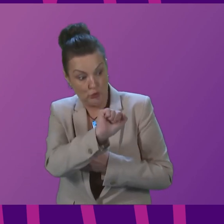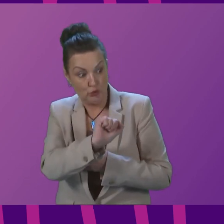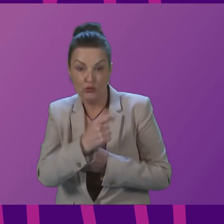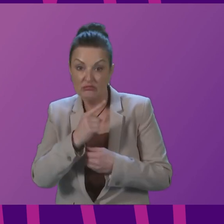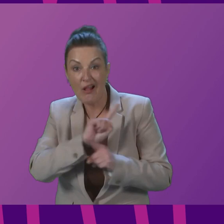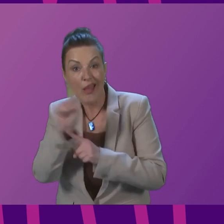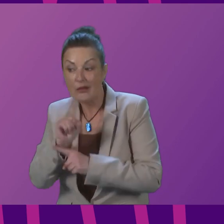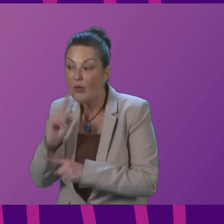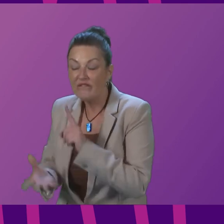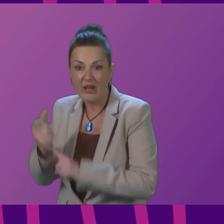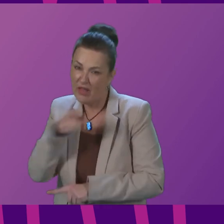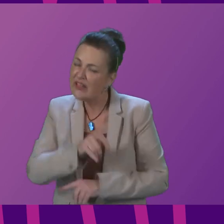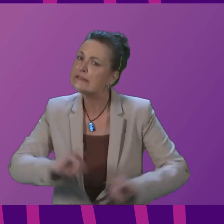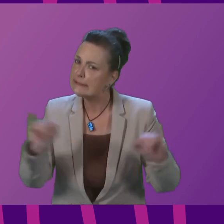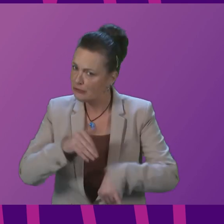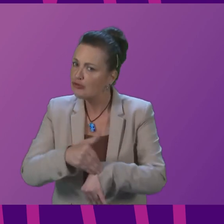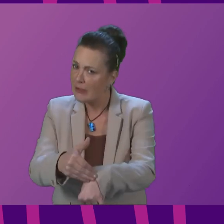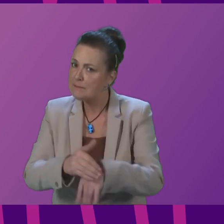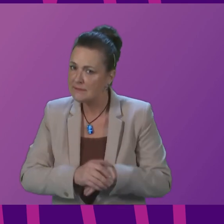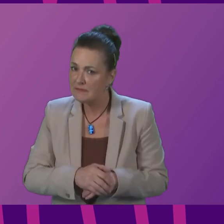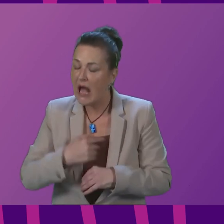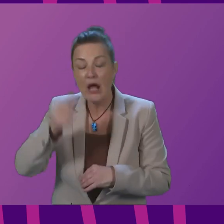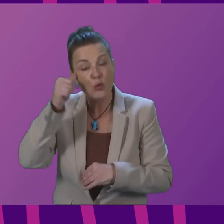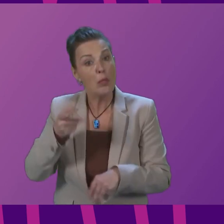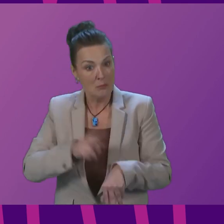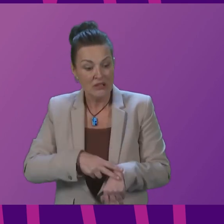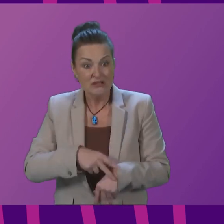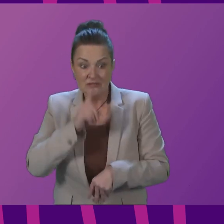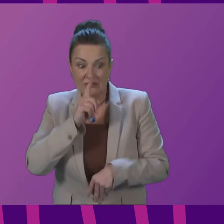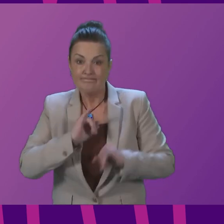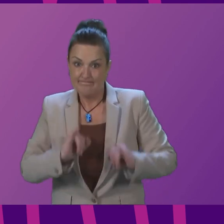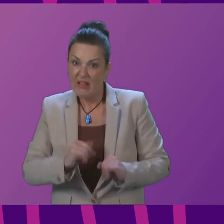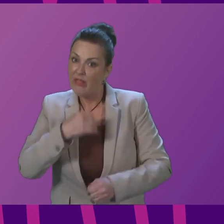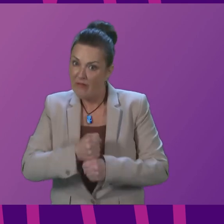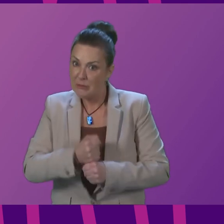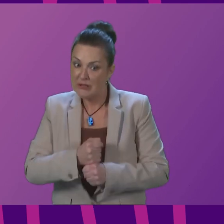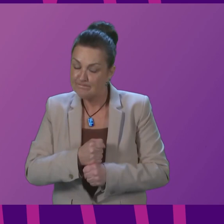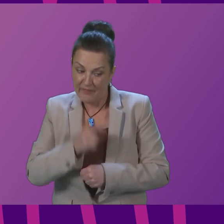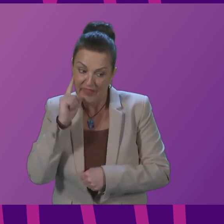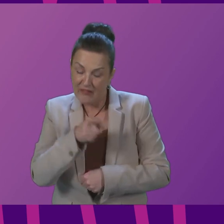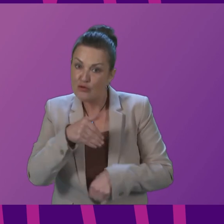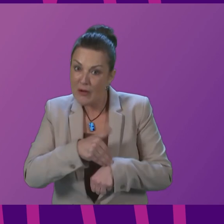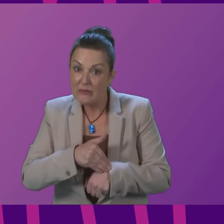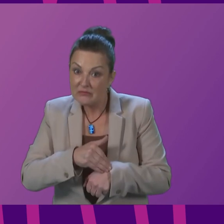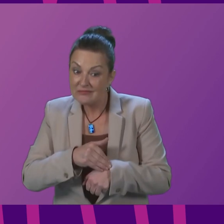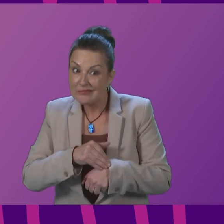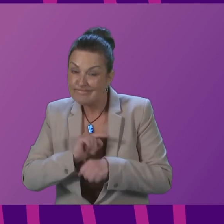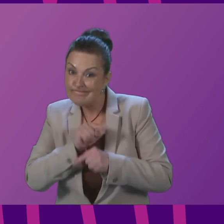These are serious crimes and I know that the police take them seriously, as does the Government.